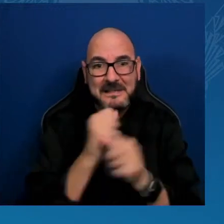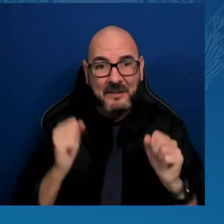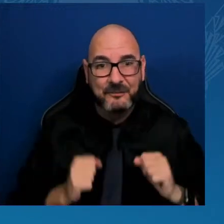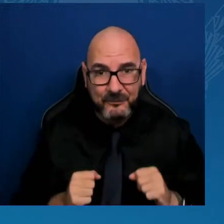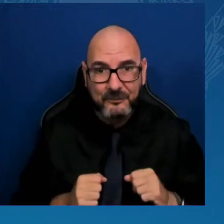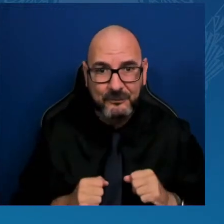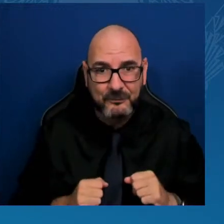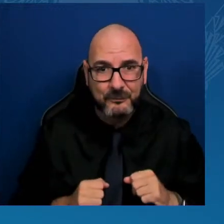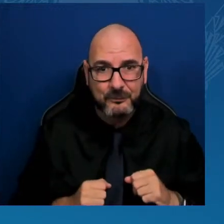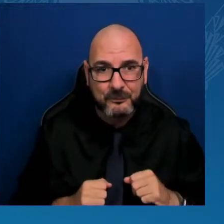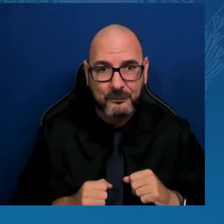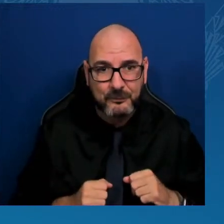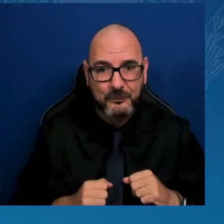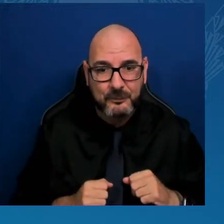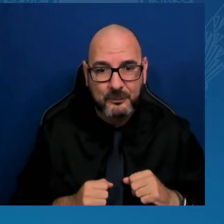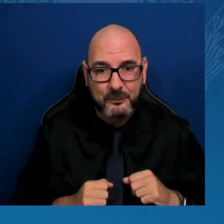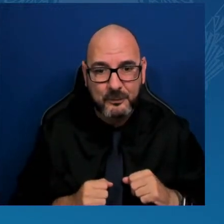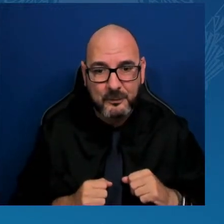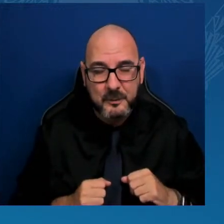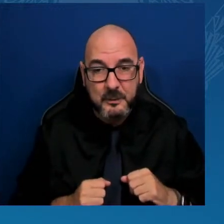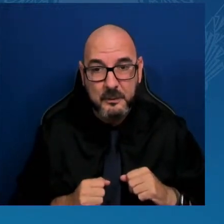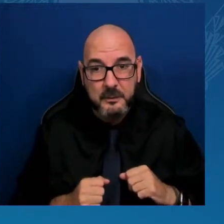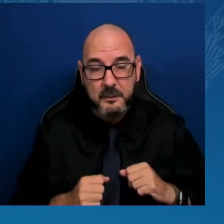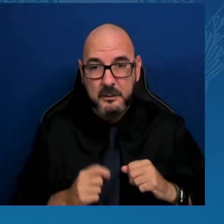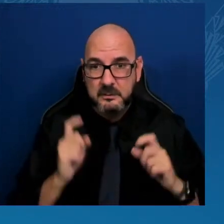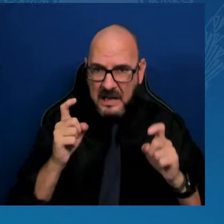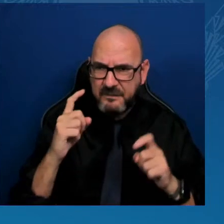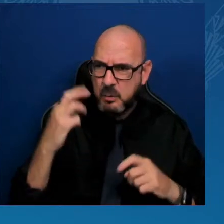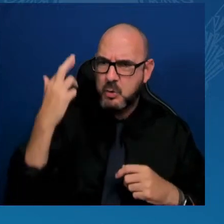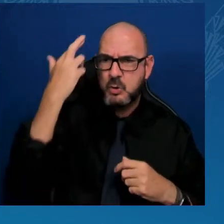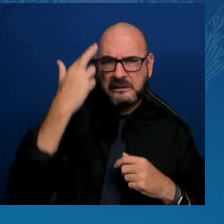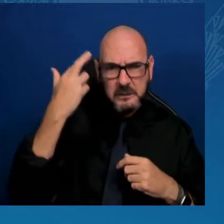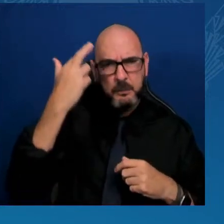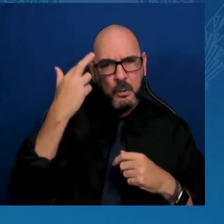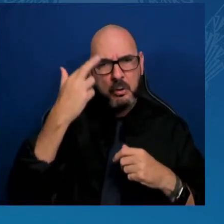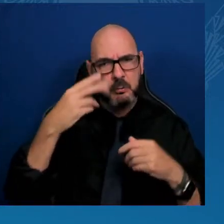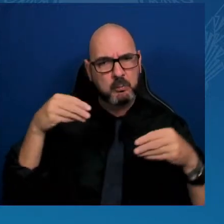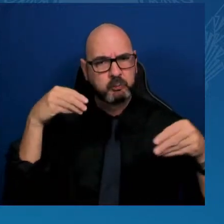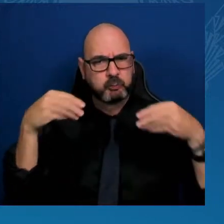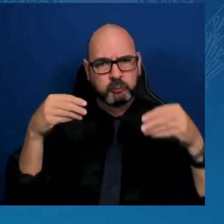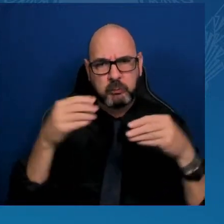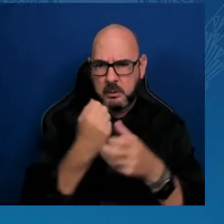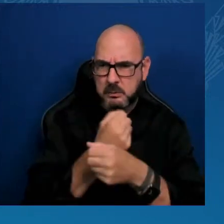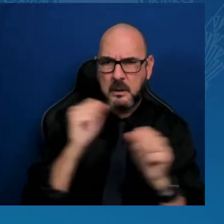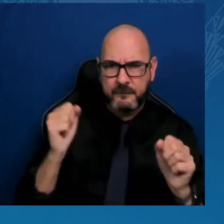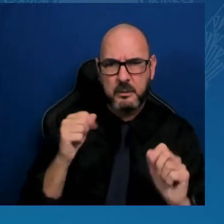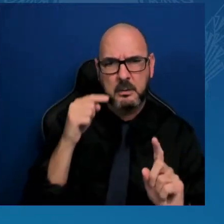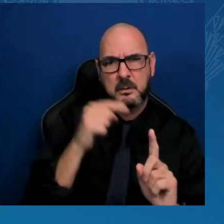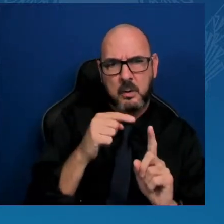reasonable gun safety laws, like the type Mother Emanuel has too long fought for.